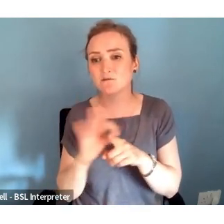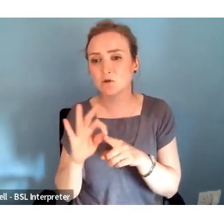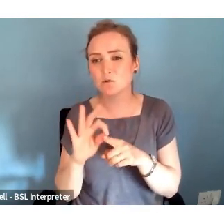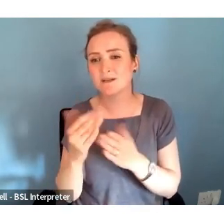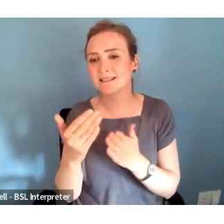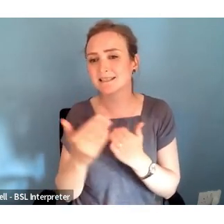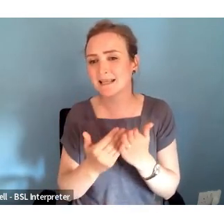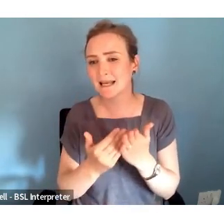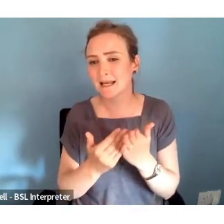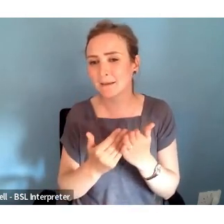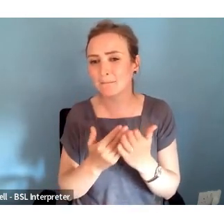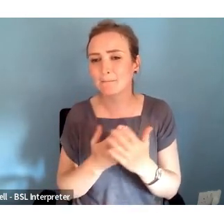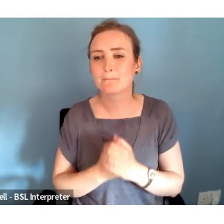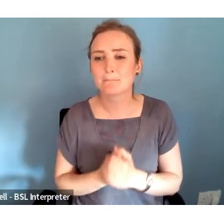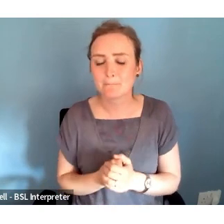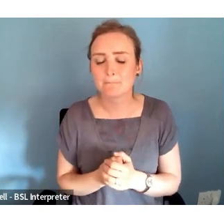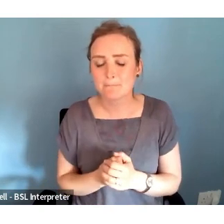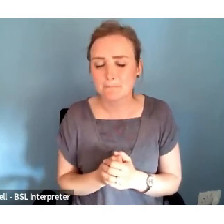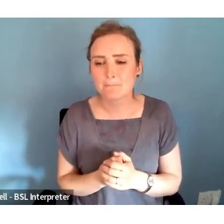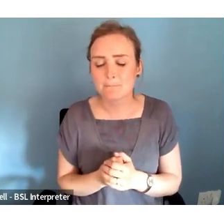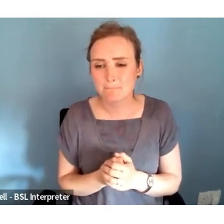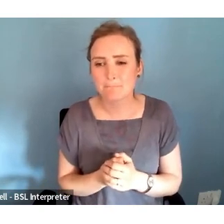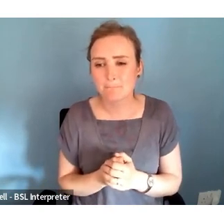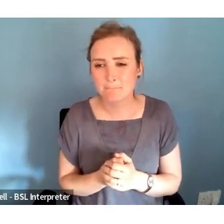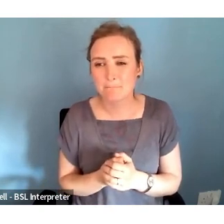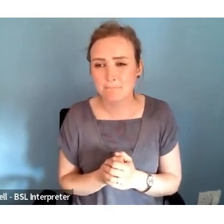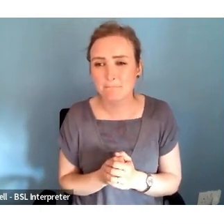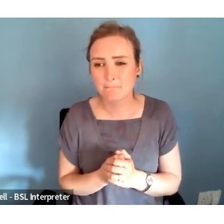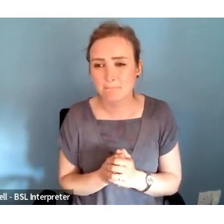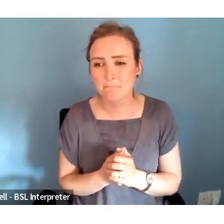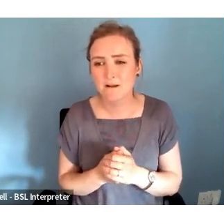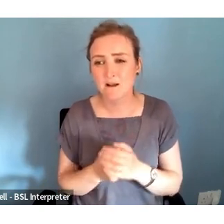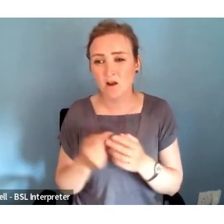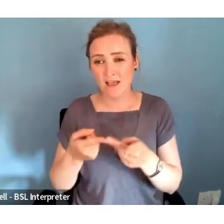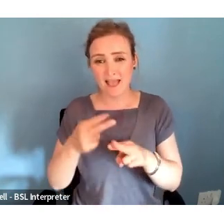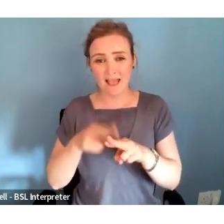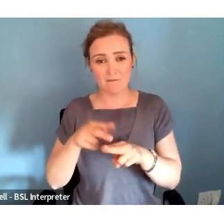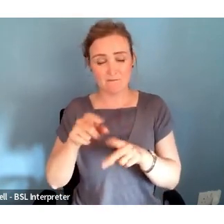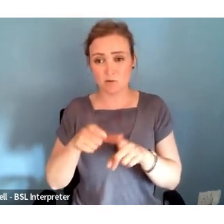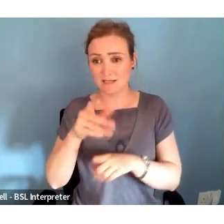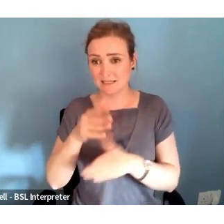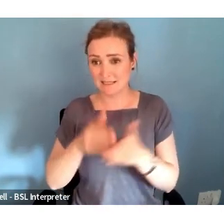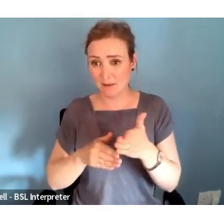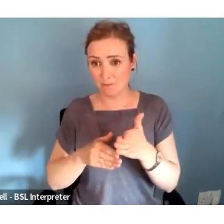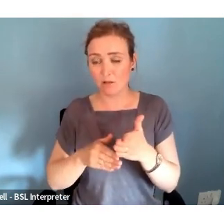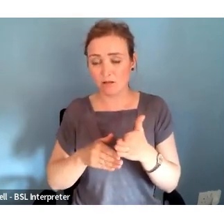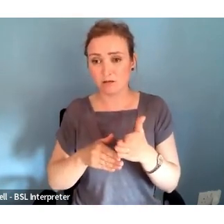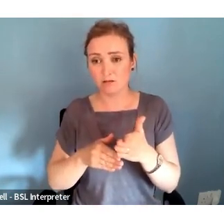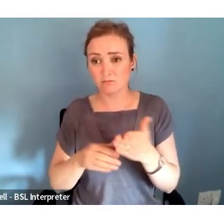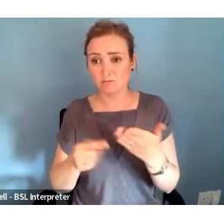of positive action you can take. One of the things that helped us is publish the guidance about actual